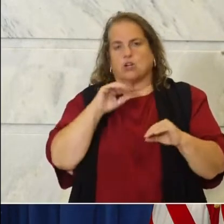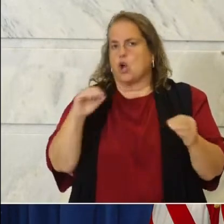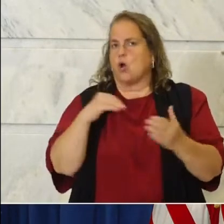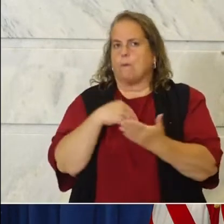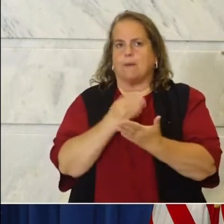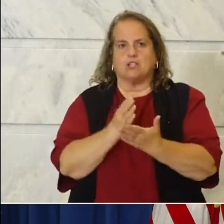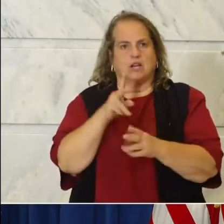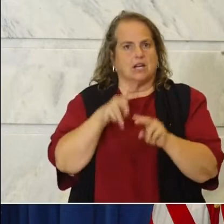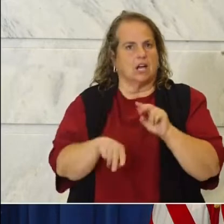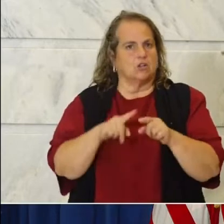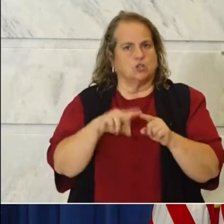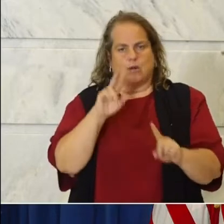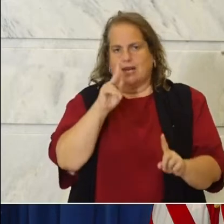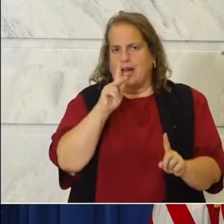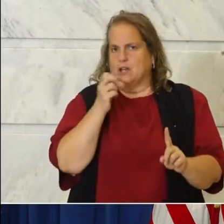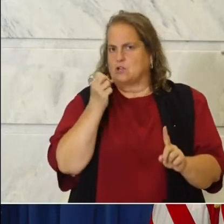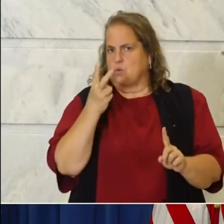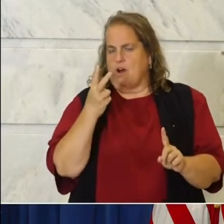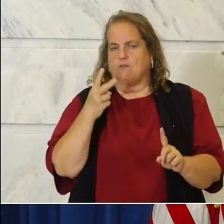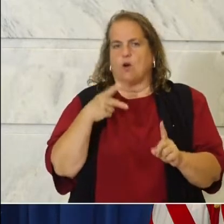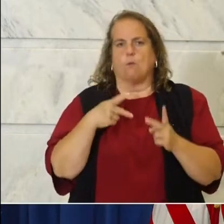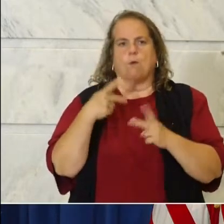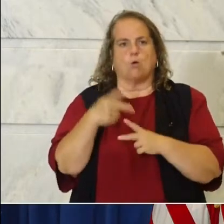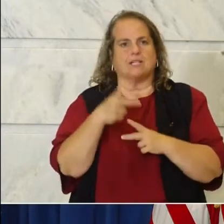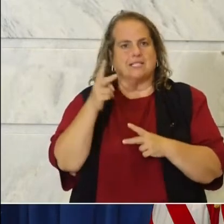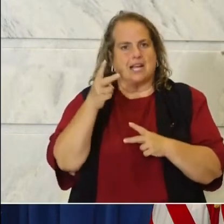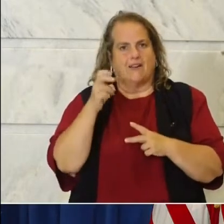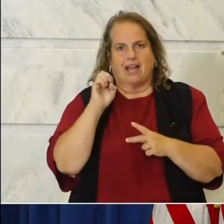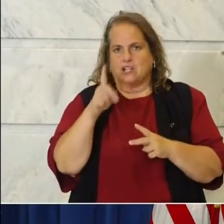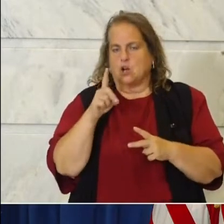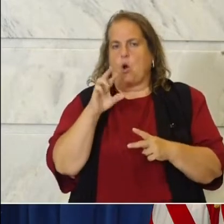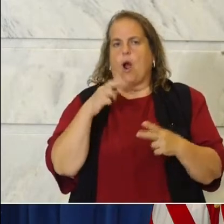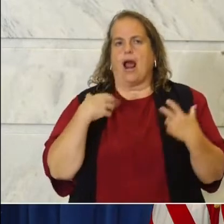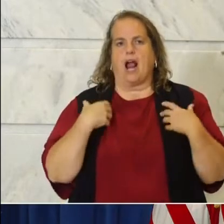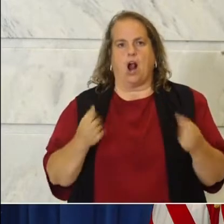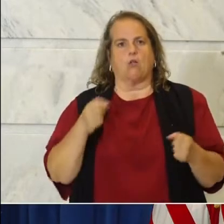education, post secondary education, health and public safety. There had